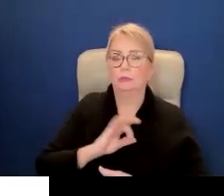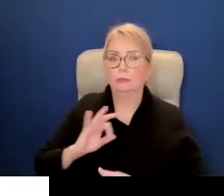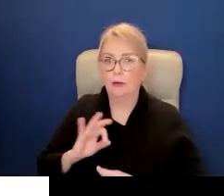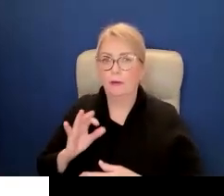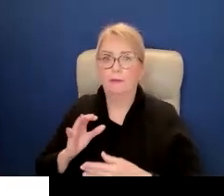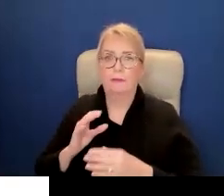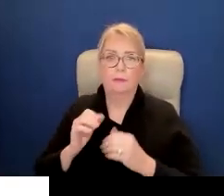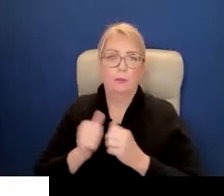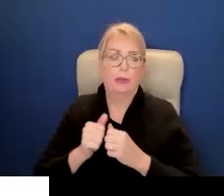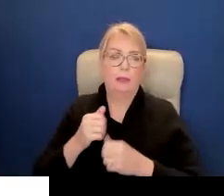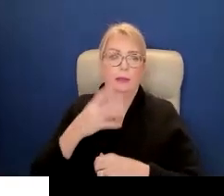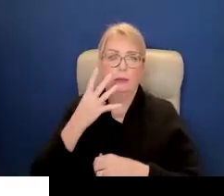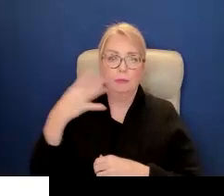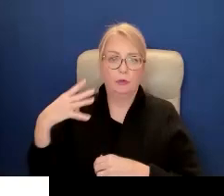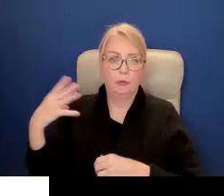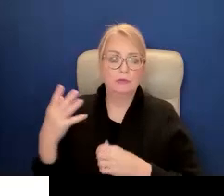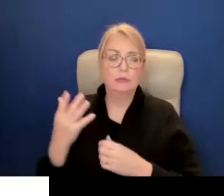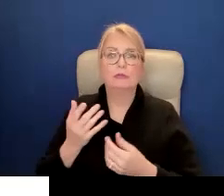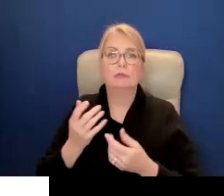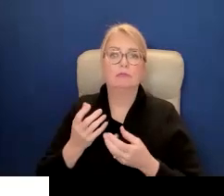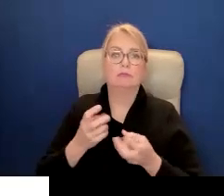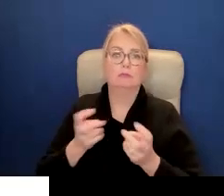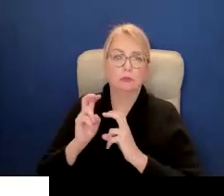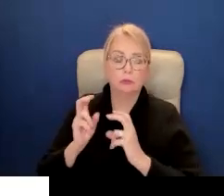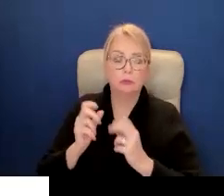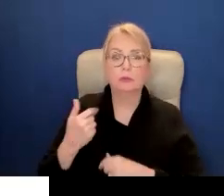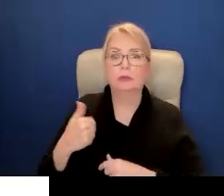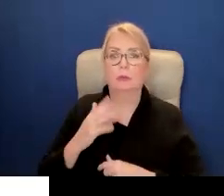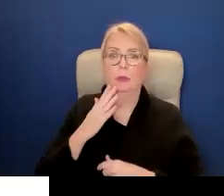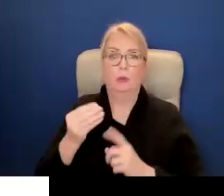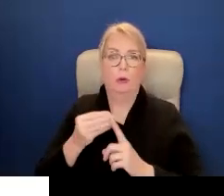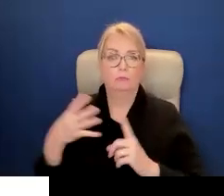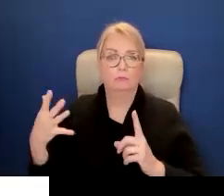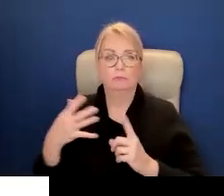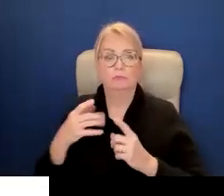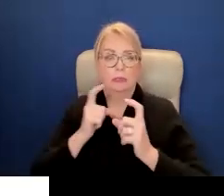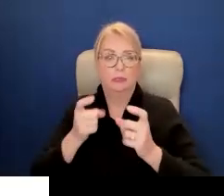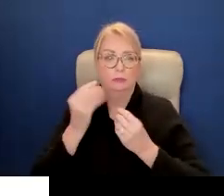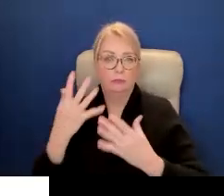And today we're going to give you more information as to the services we provide.